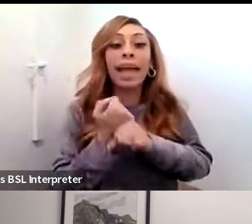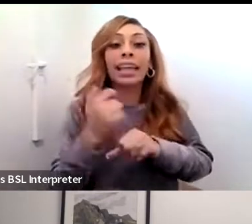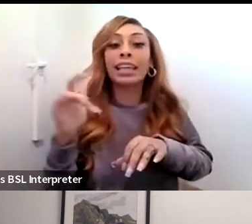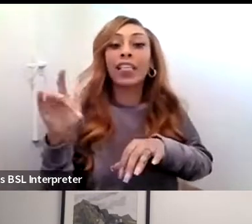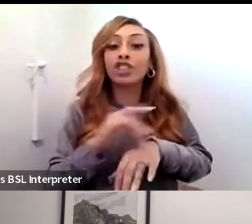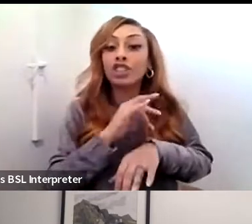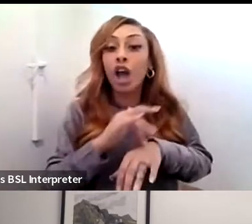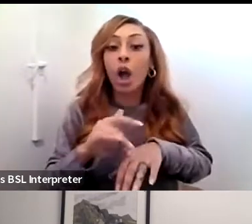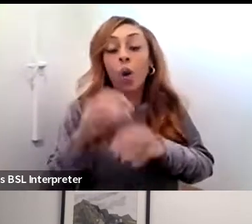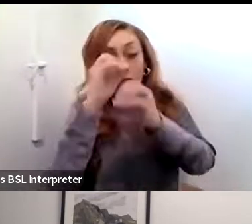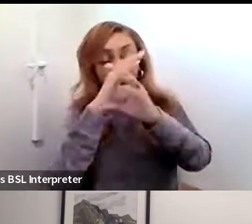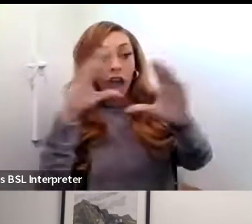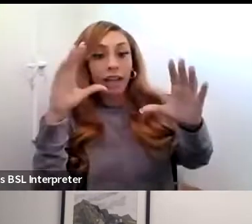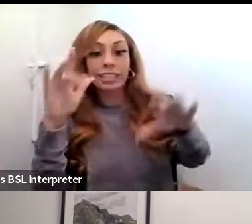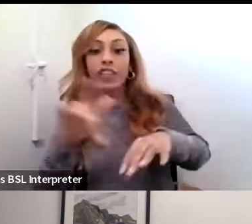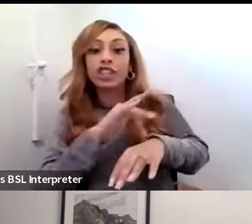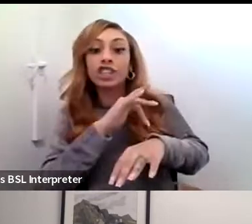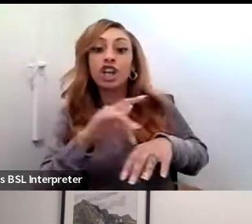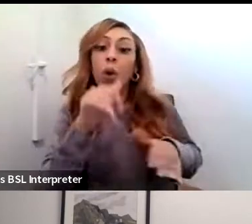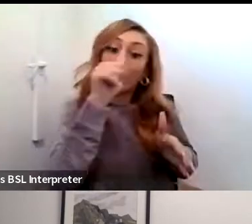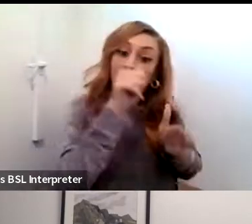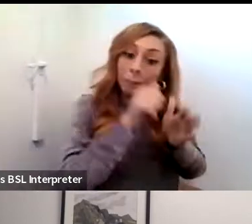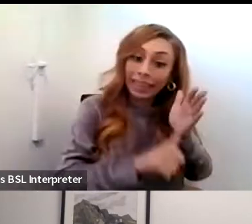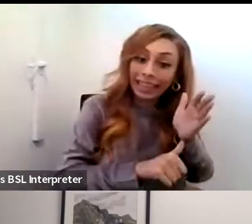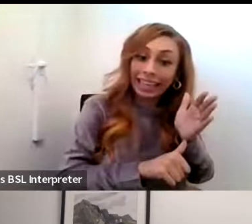The idea is the show will be the beginning of an advocacy project